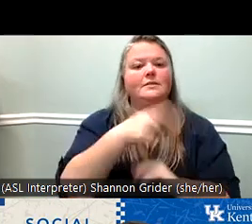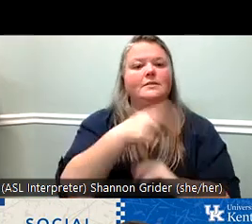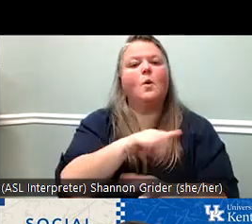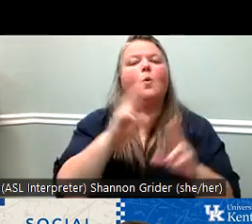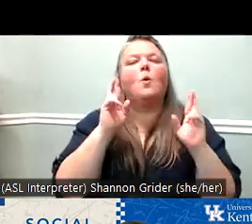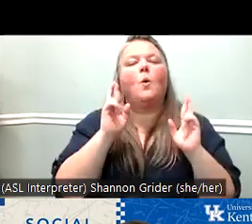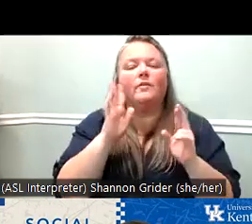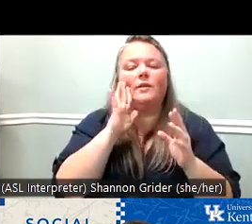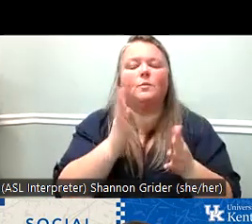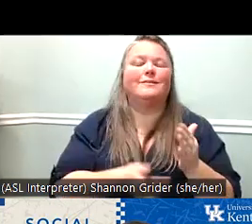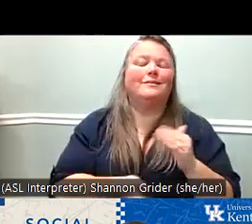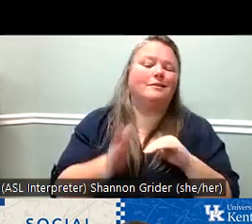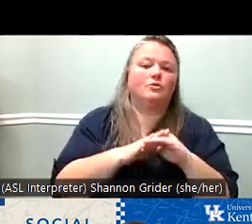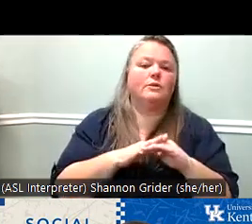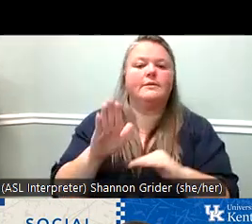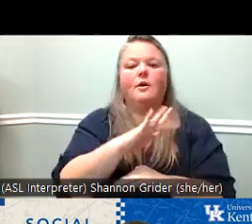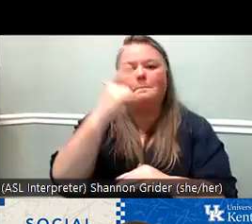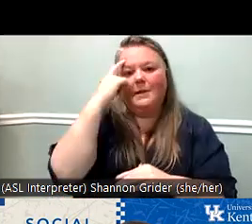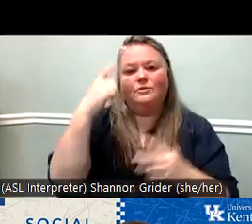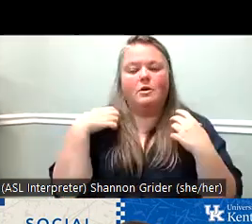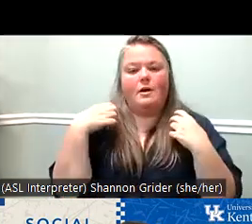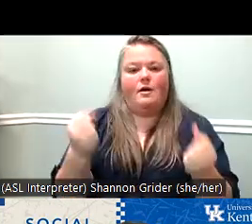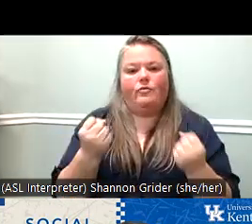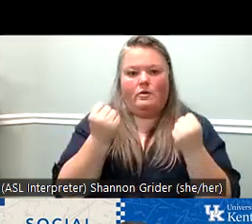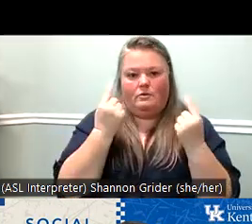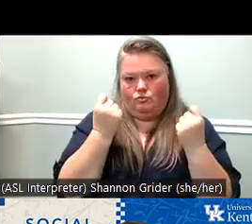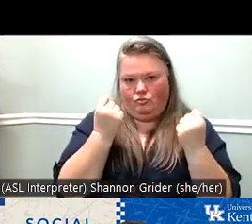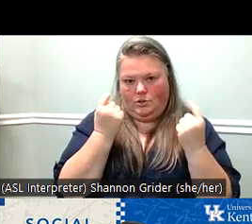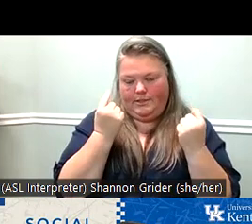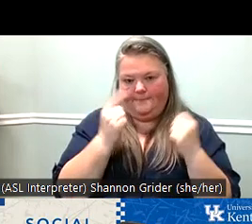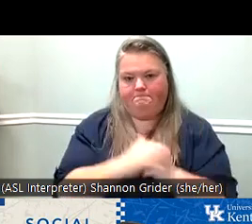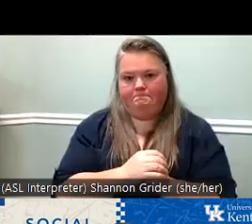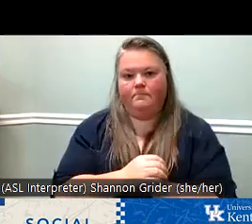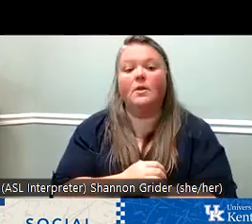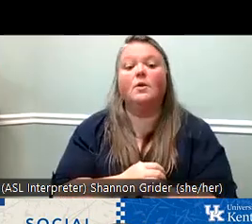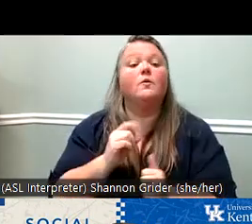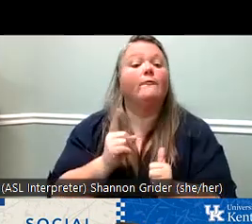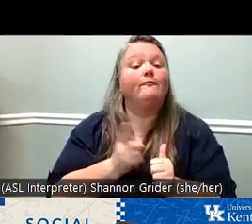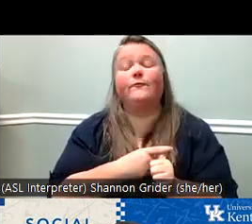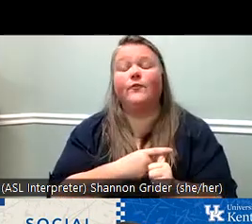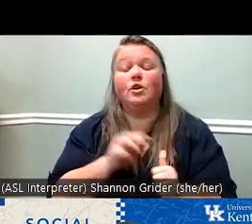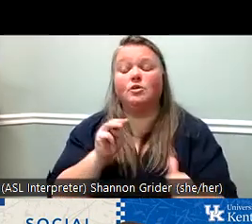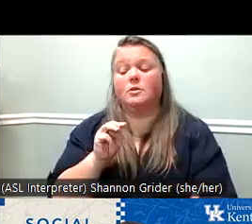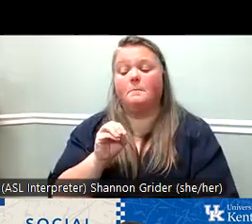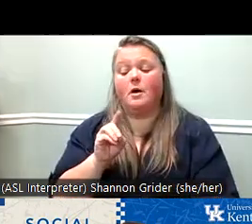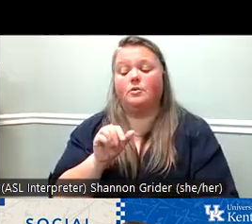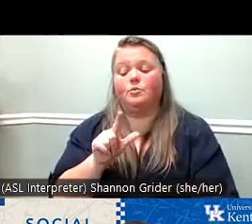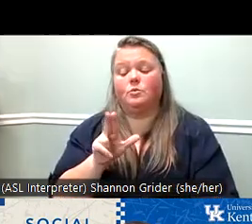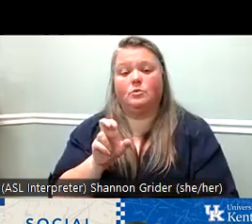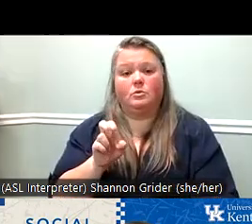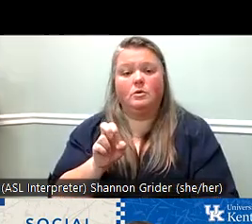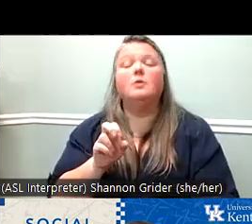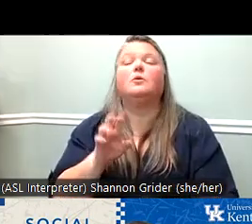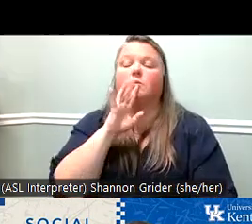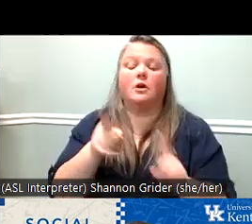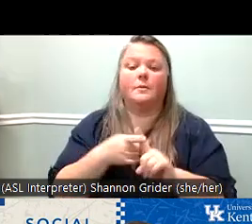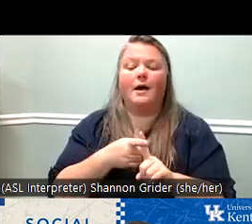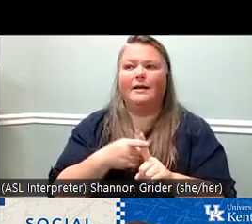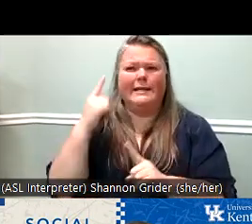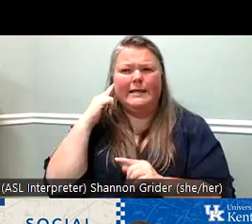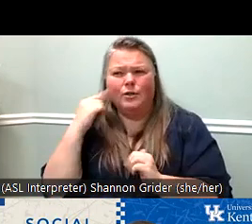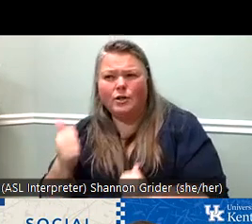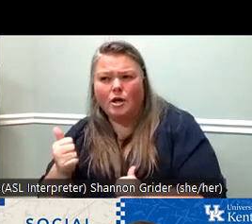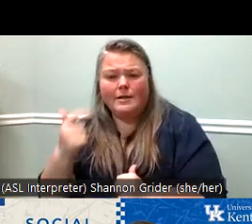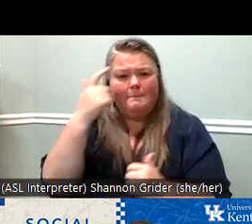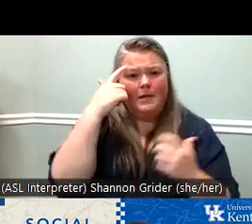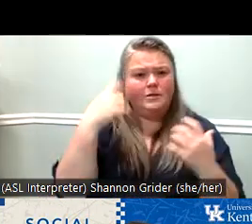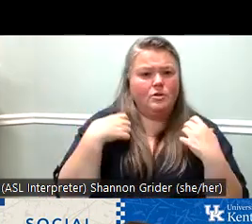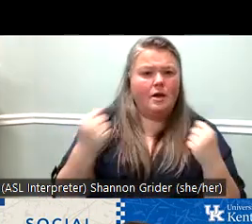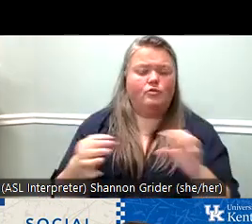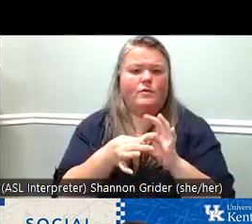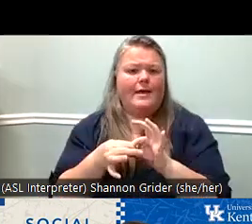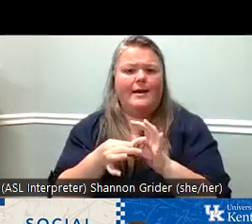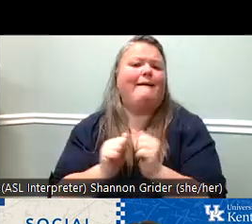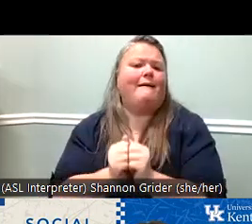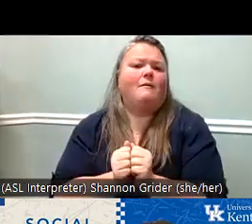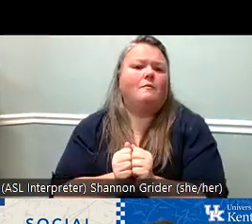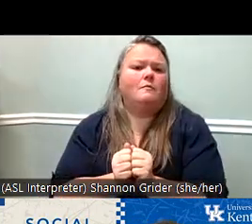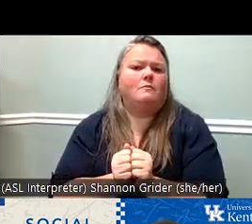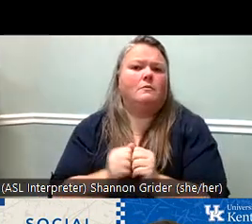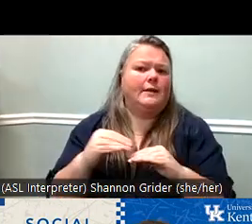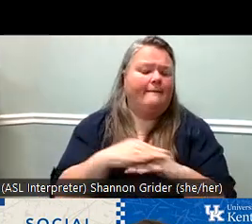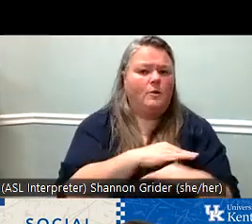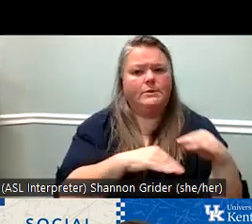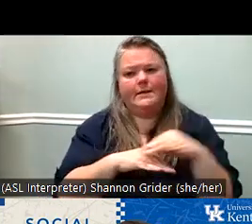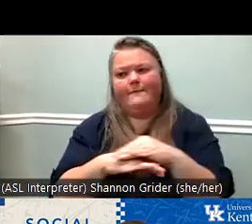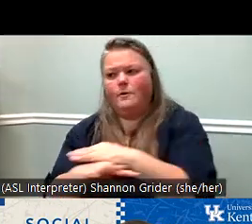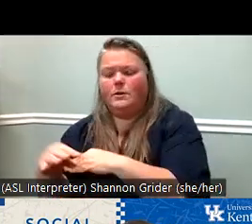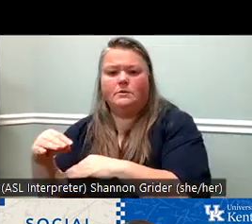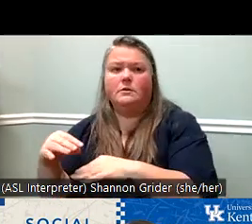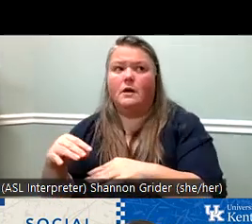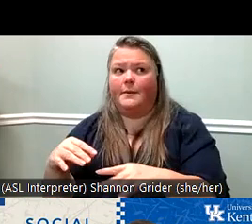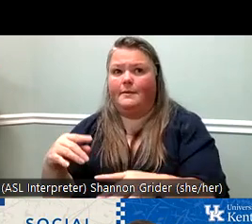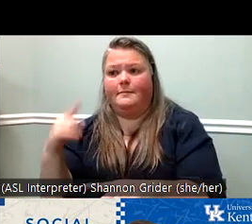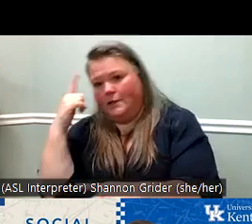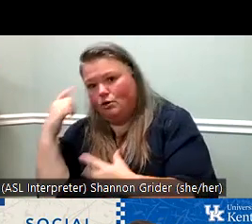SO WHAT WE ARE DOING IS TAKING THIS COURSE AND IMPLEMENTING TWO MENTAL HEALTH MODULES, AND THOSE MENTAL HEALTH MODULES ARE DESIGNED TO INCREASE THE MENTAL